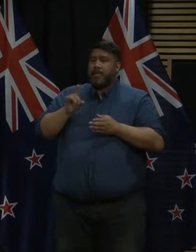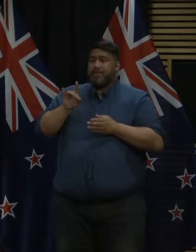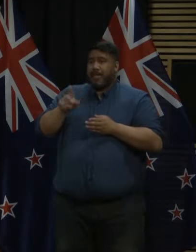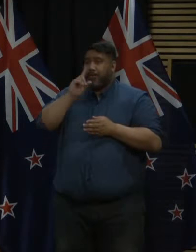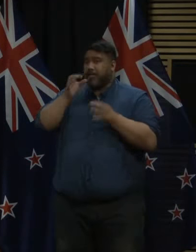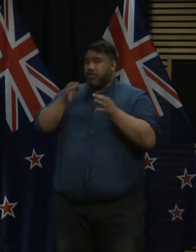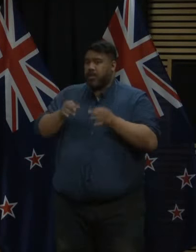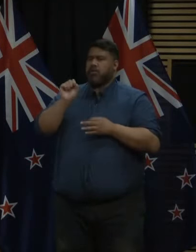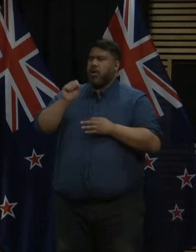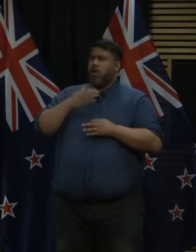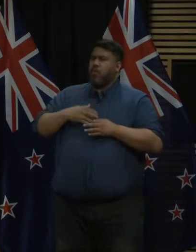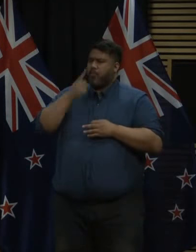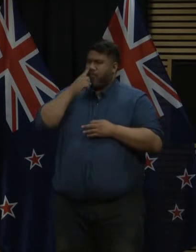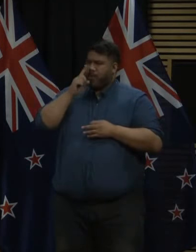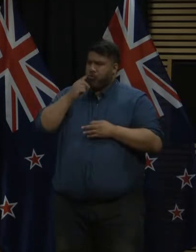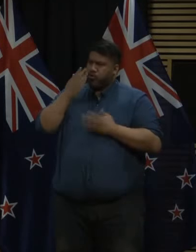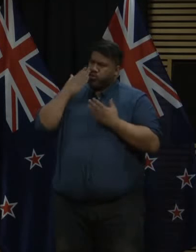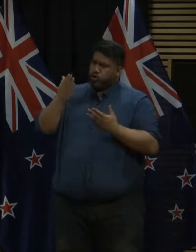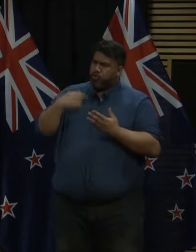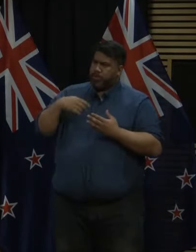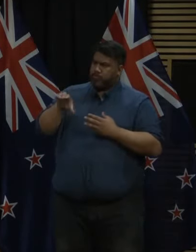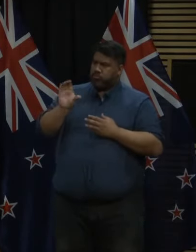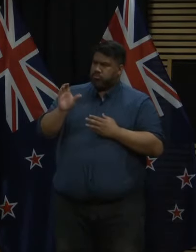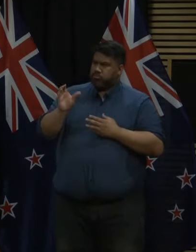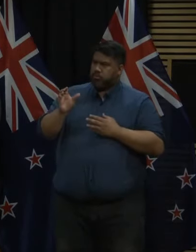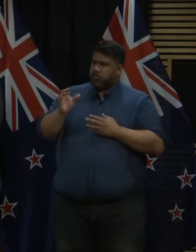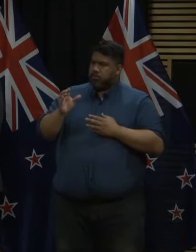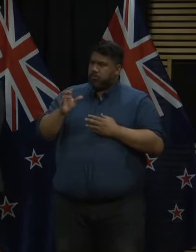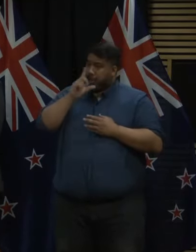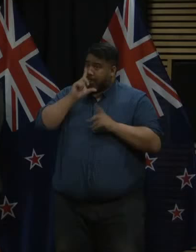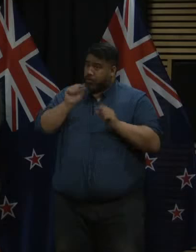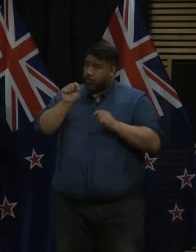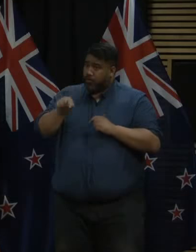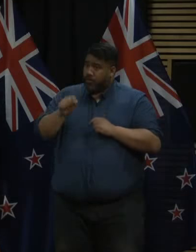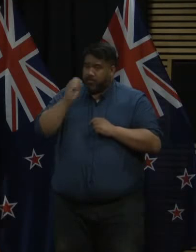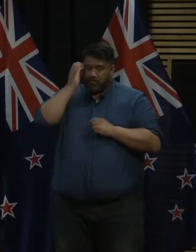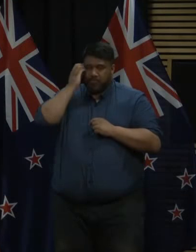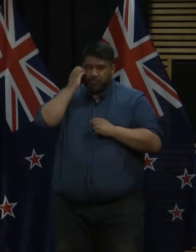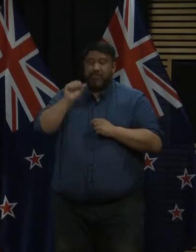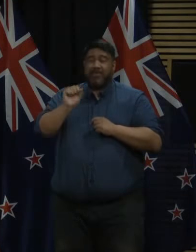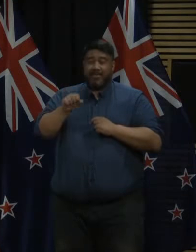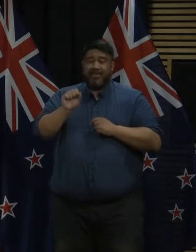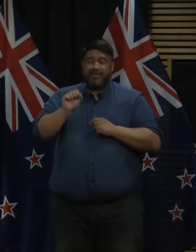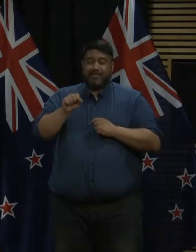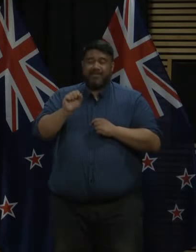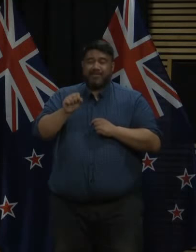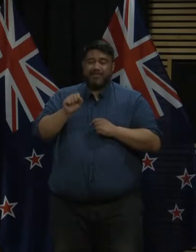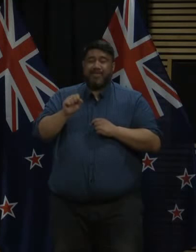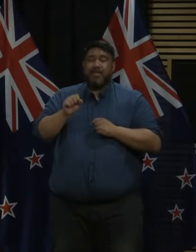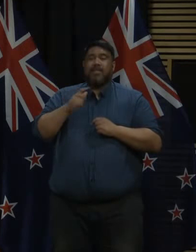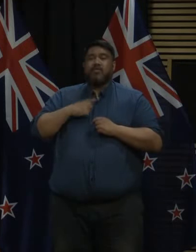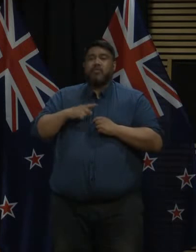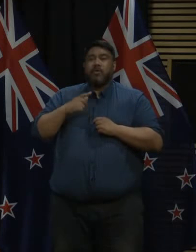government to use the vaccine